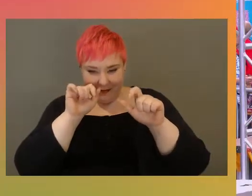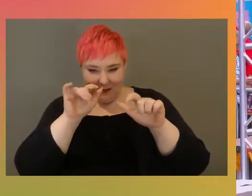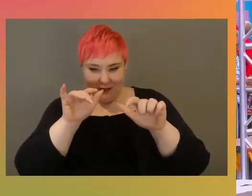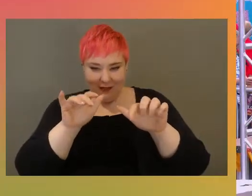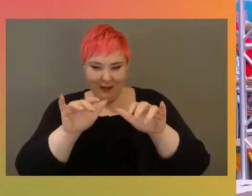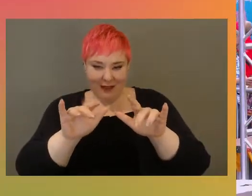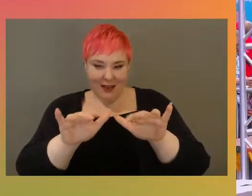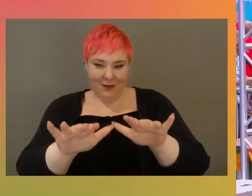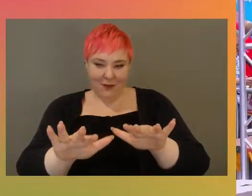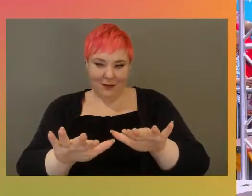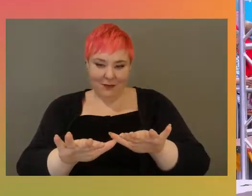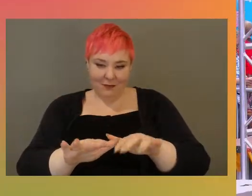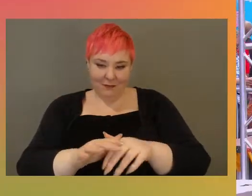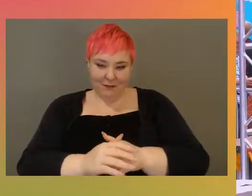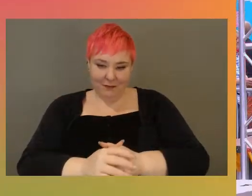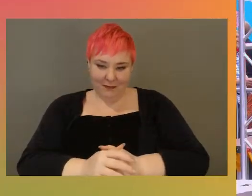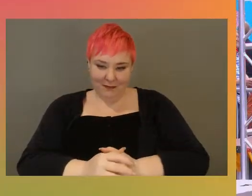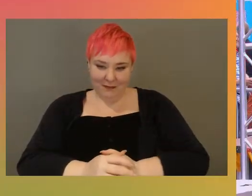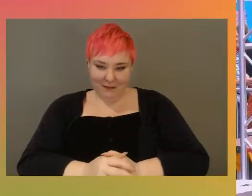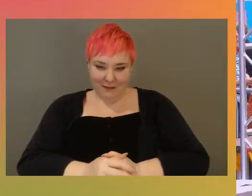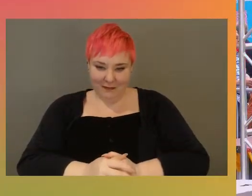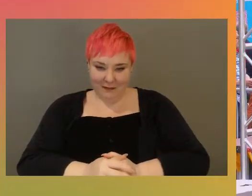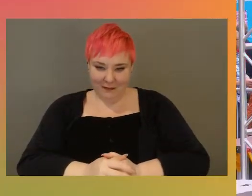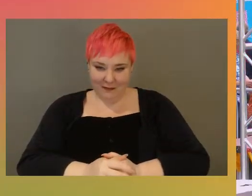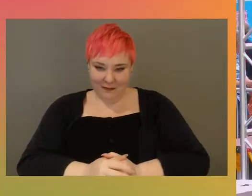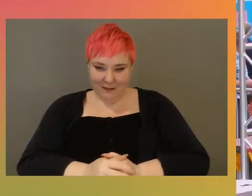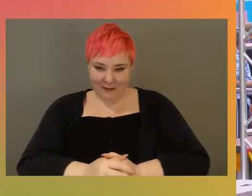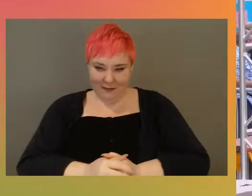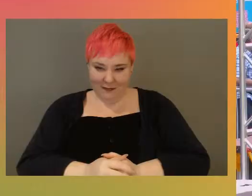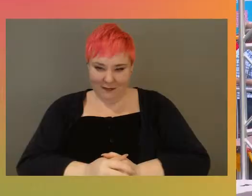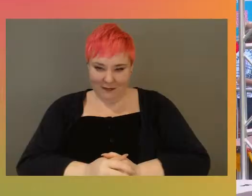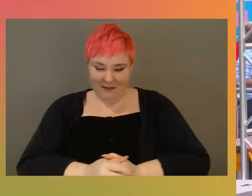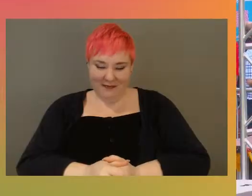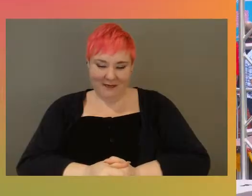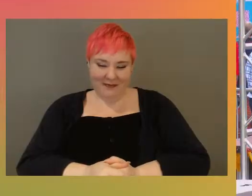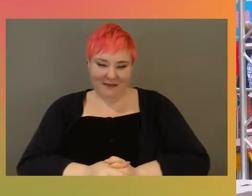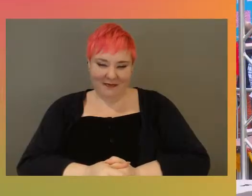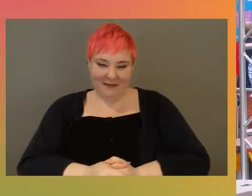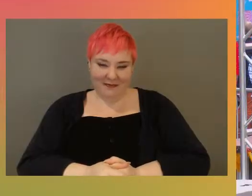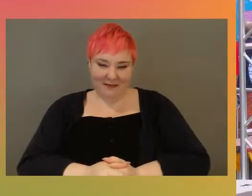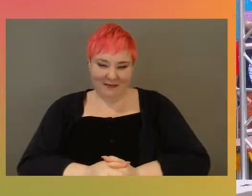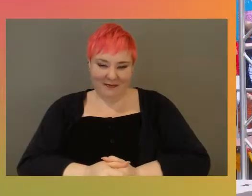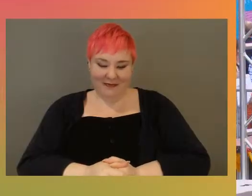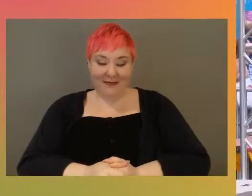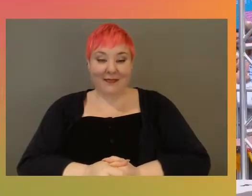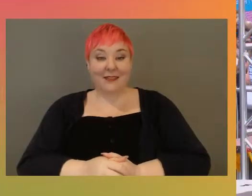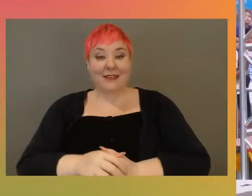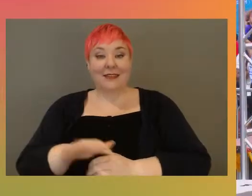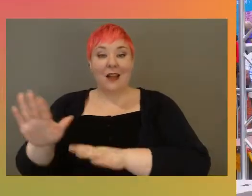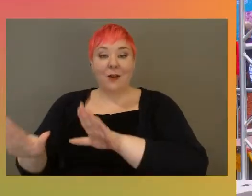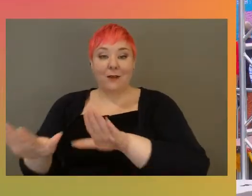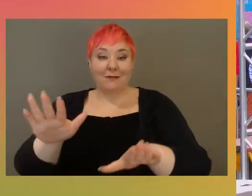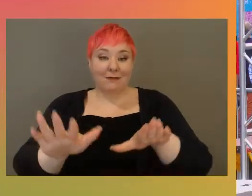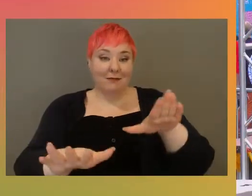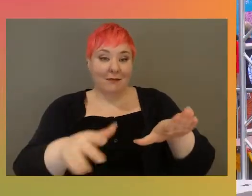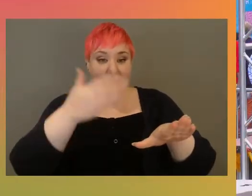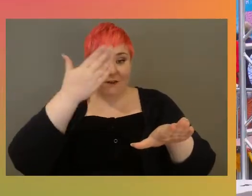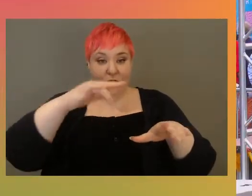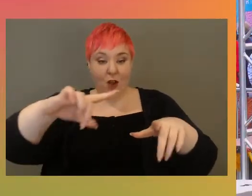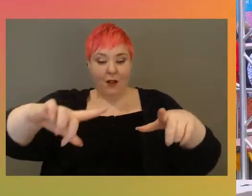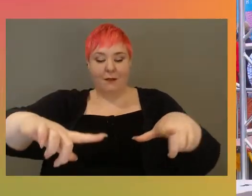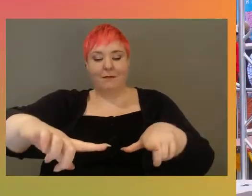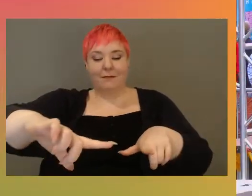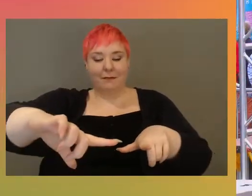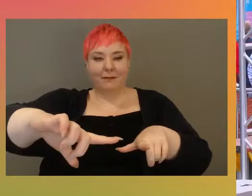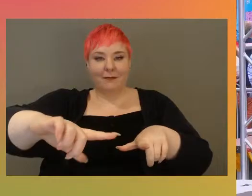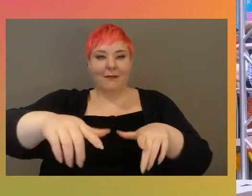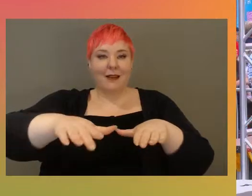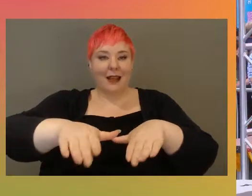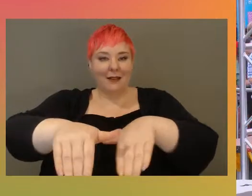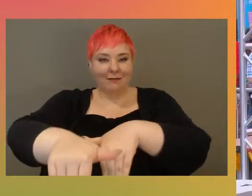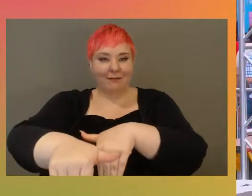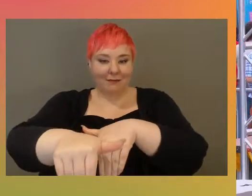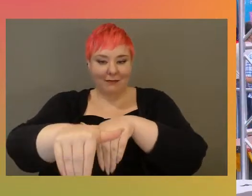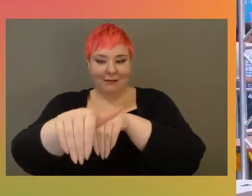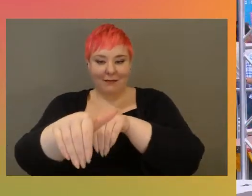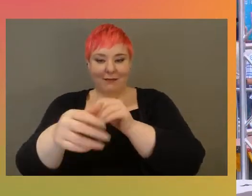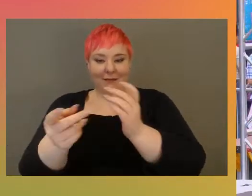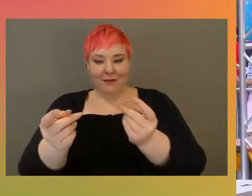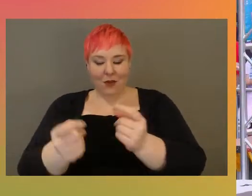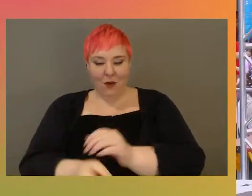AND TURN.